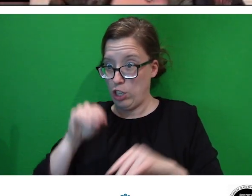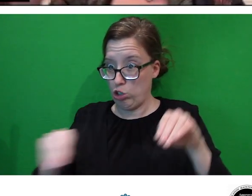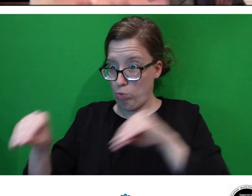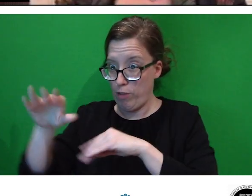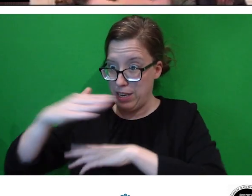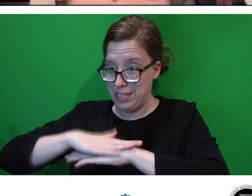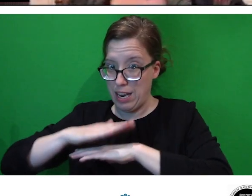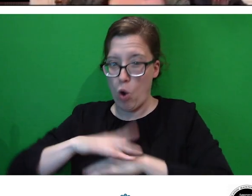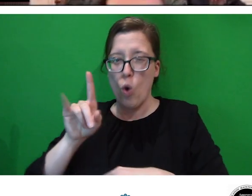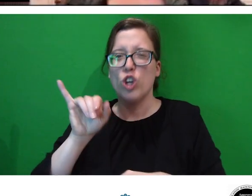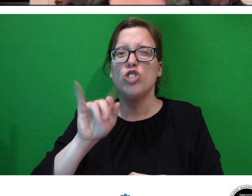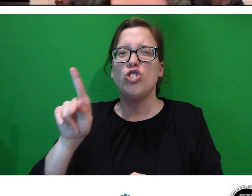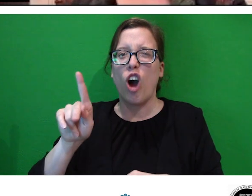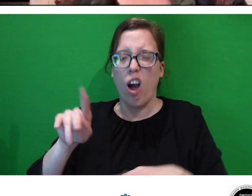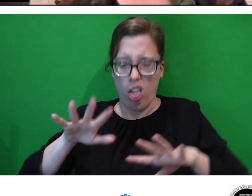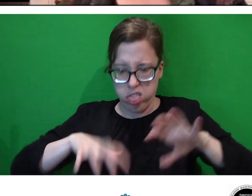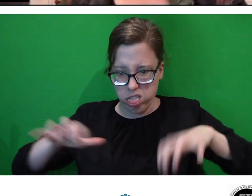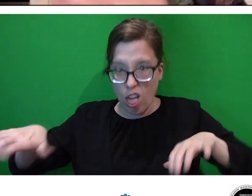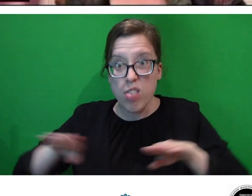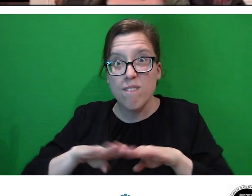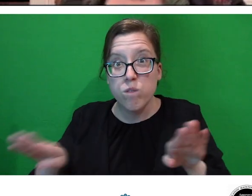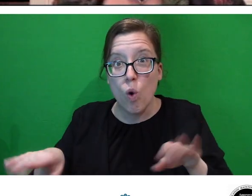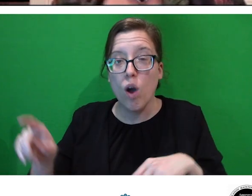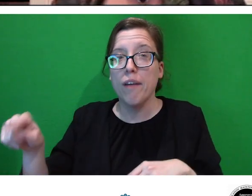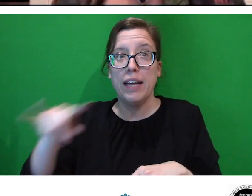conditioner and all those things making? Physical, how's the furniture